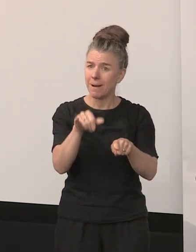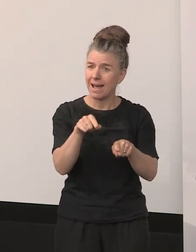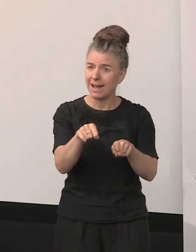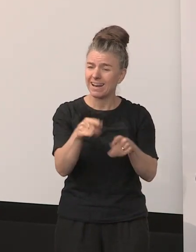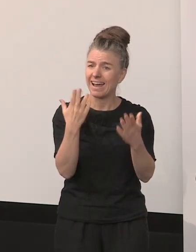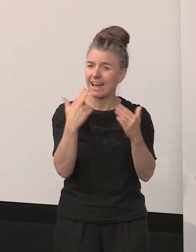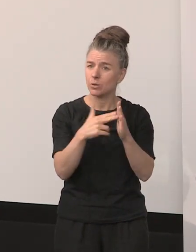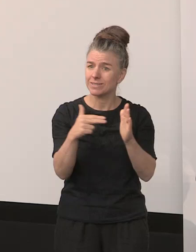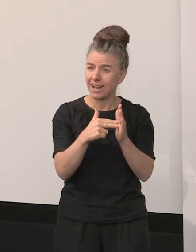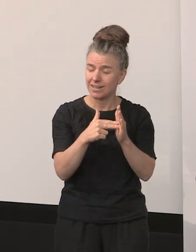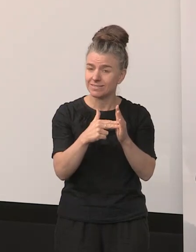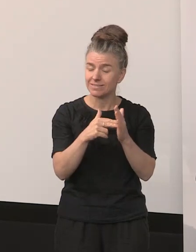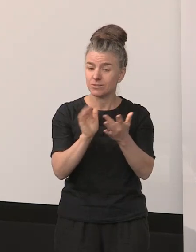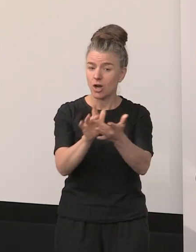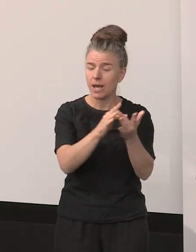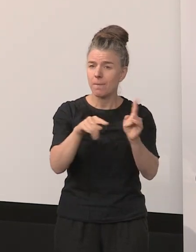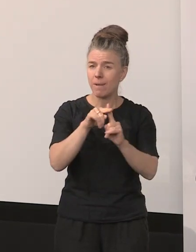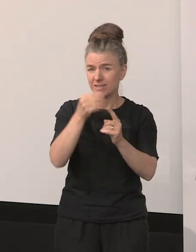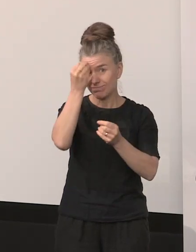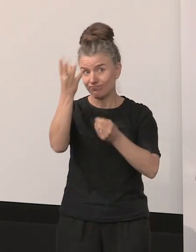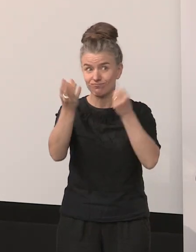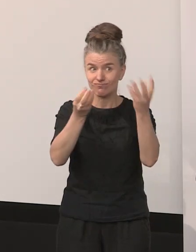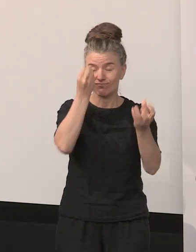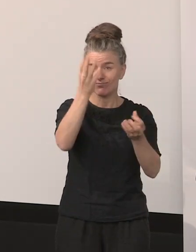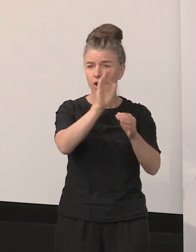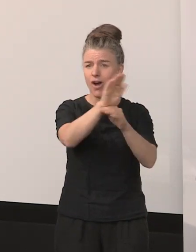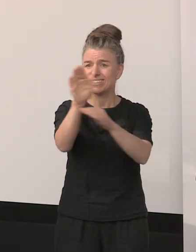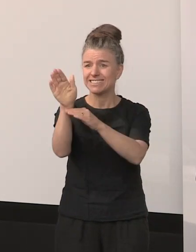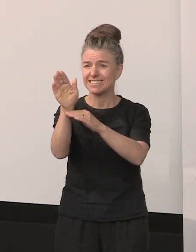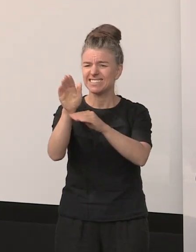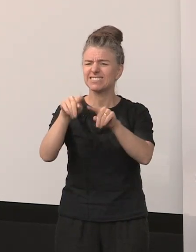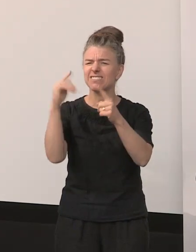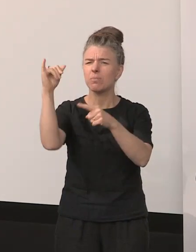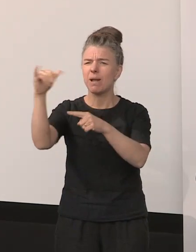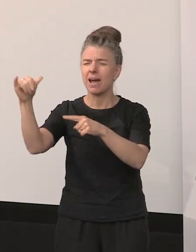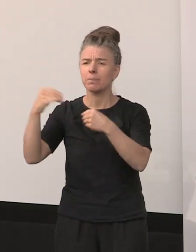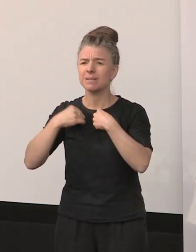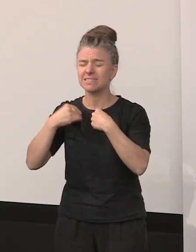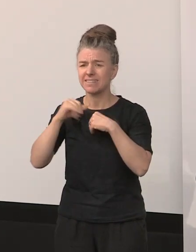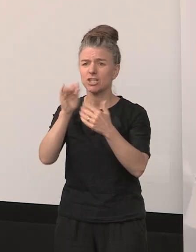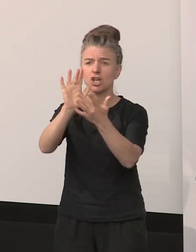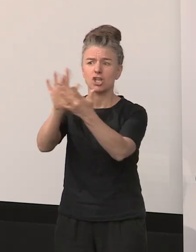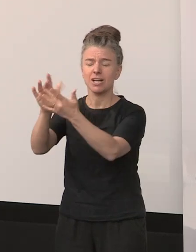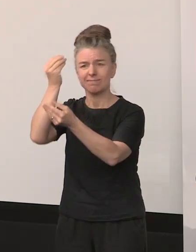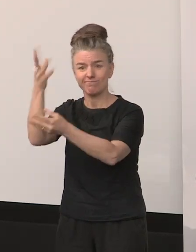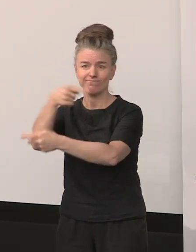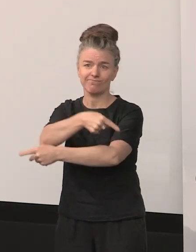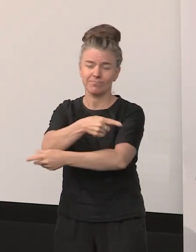team is in the process of just contacting all passengers on that Air New Zealand flight,